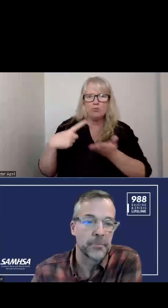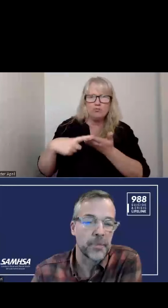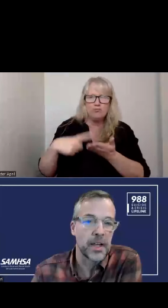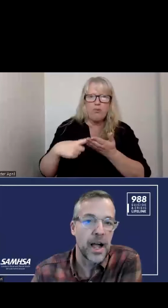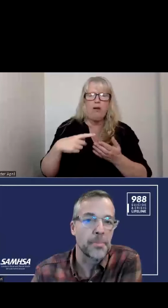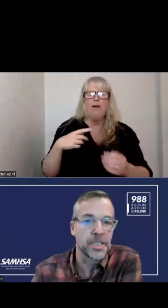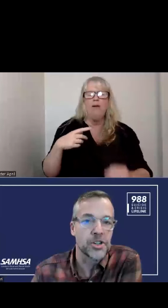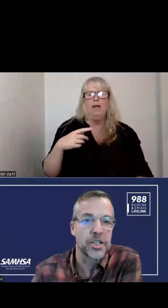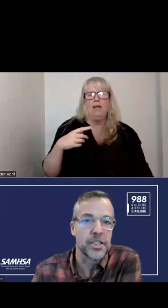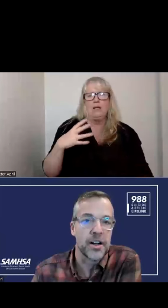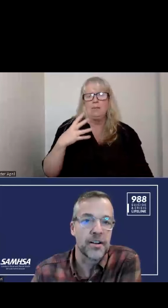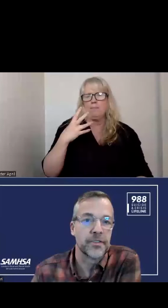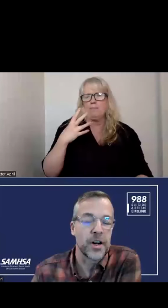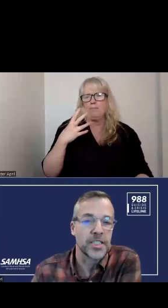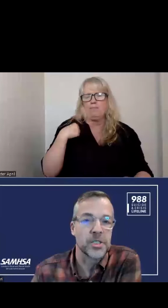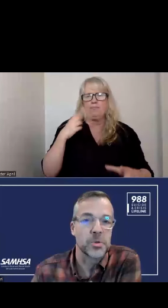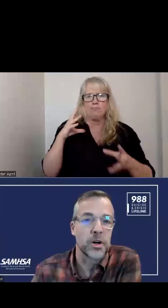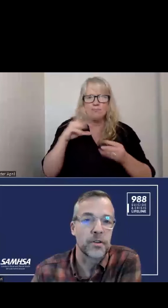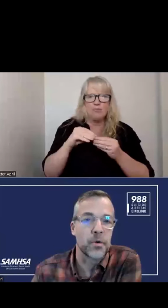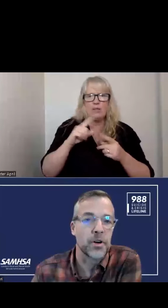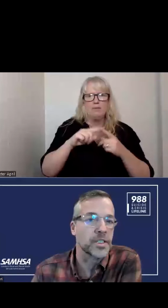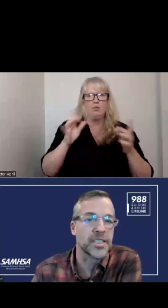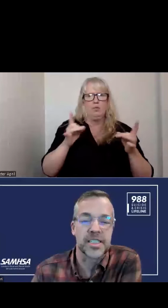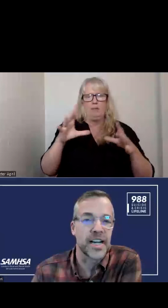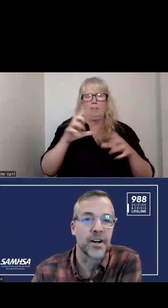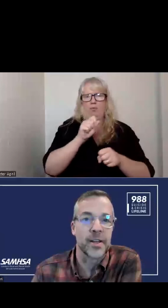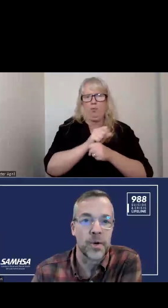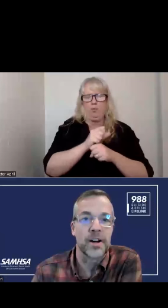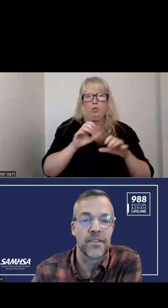COMPOSITION OF CRISIS WORK FORCE AND THIS IS AN AREA THAT WE ARE